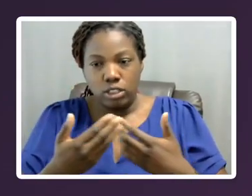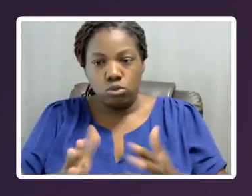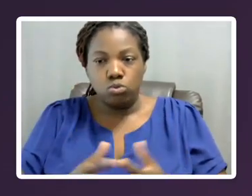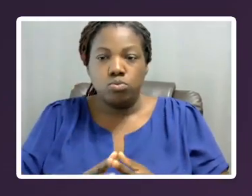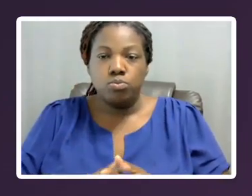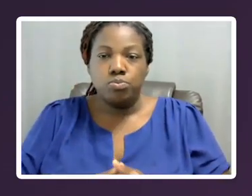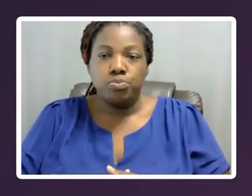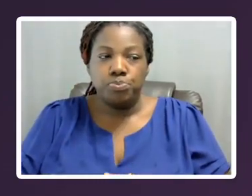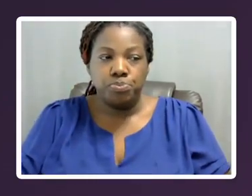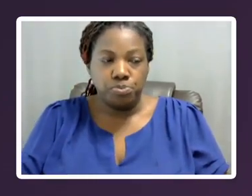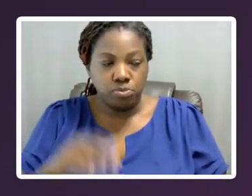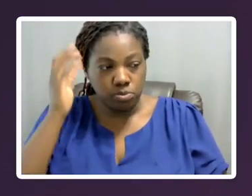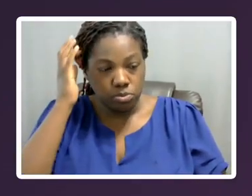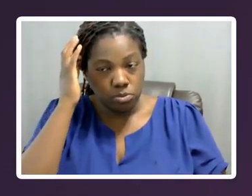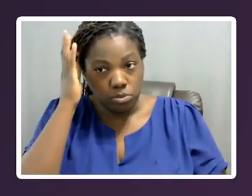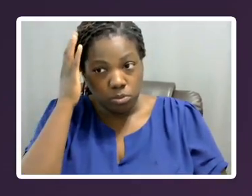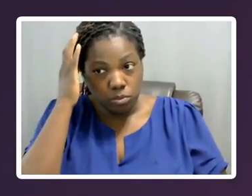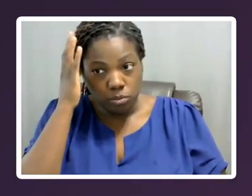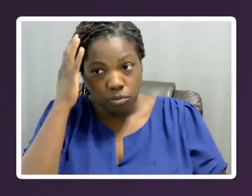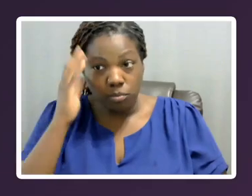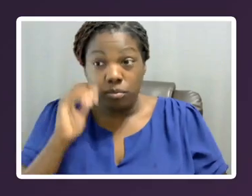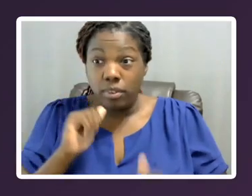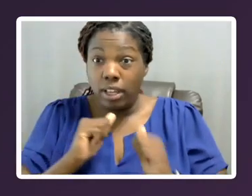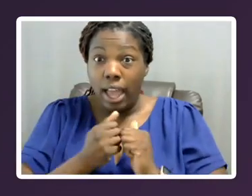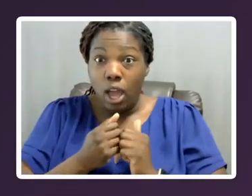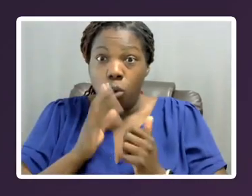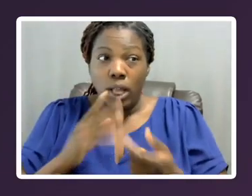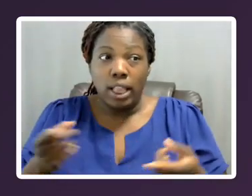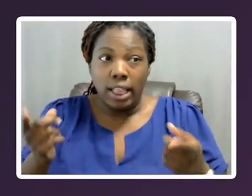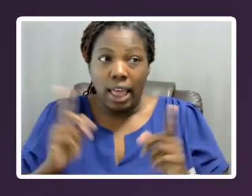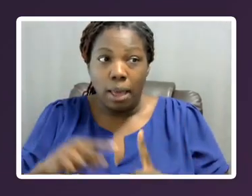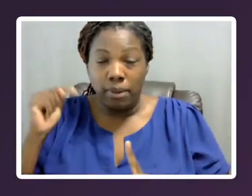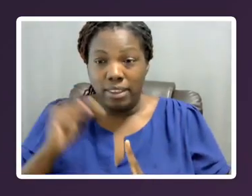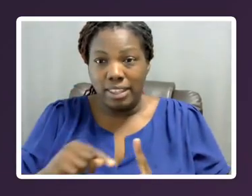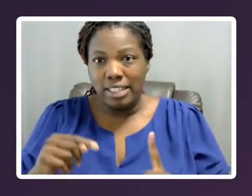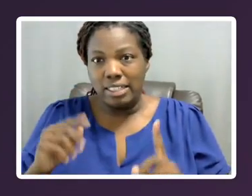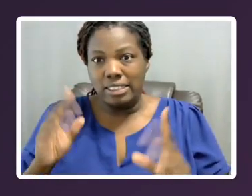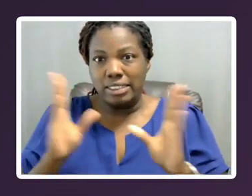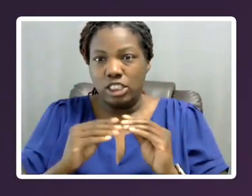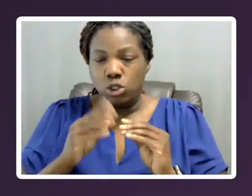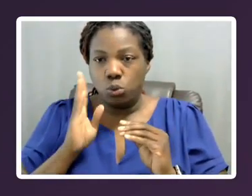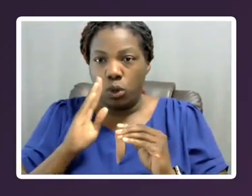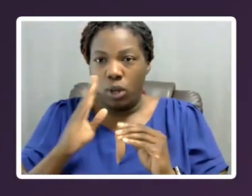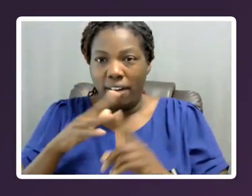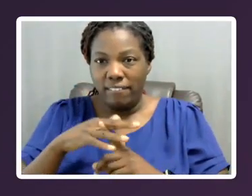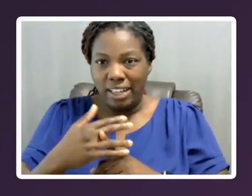How will we get there? So in this session we will create context in order to work with photography